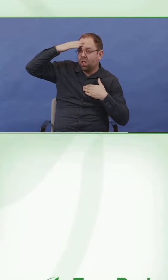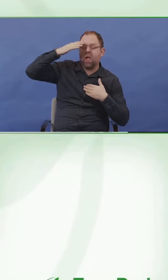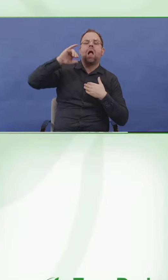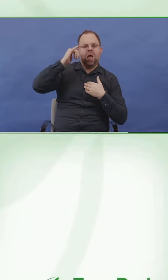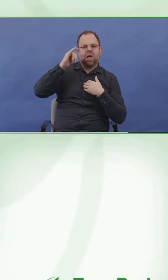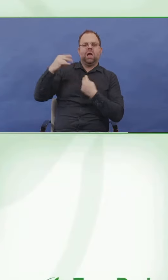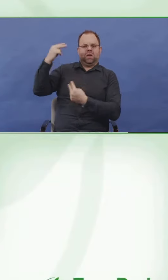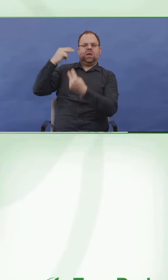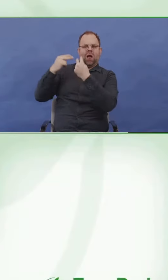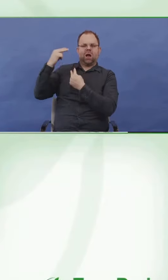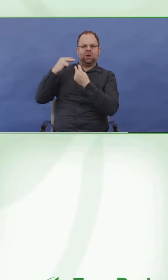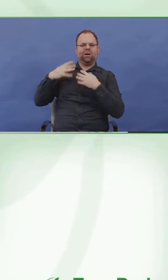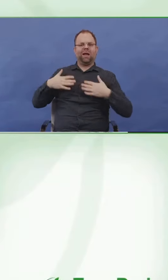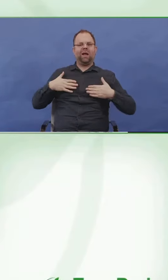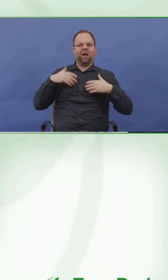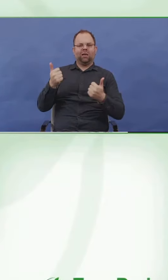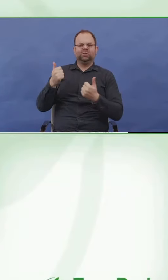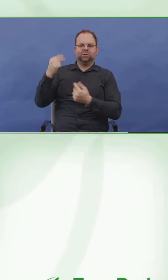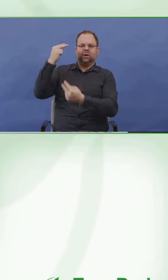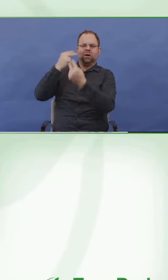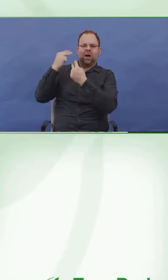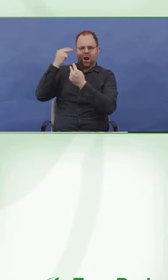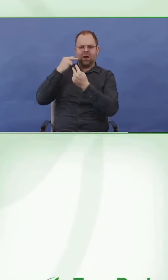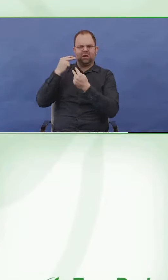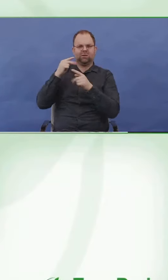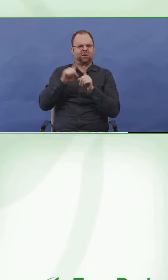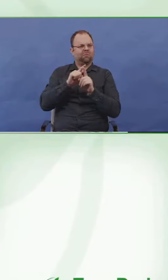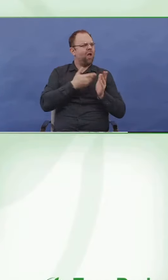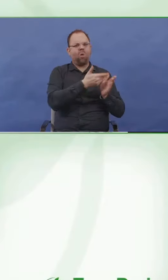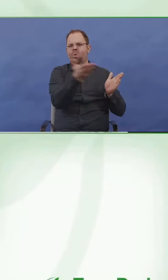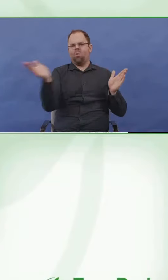At least this is how we see the situation.